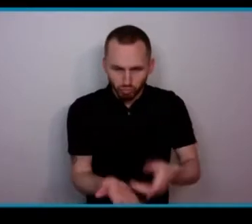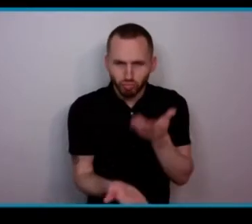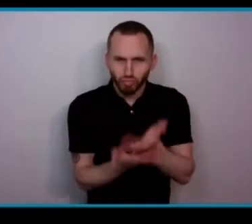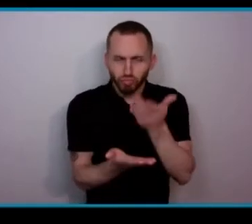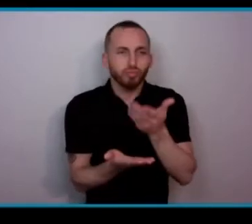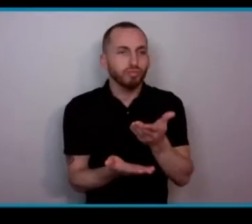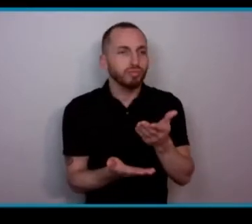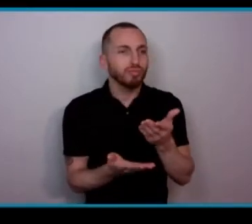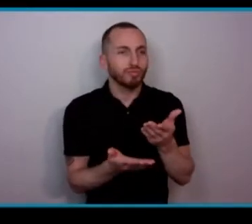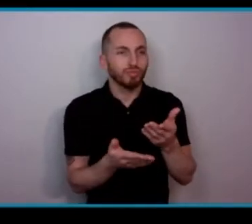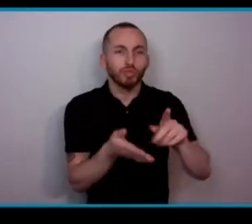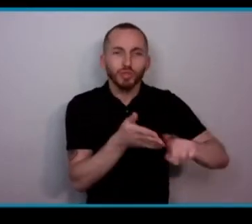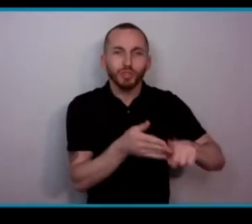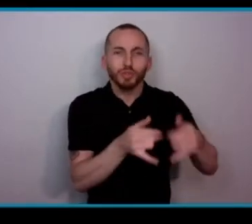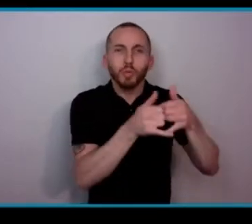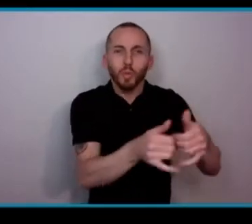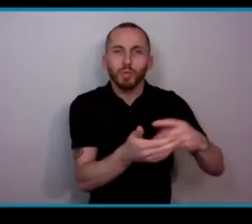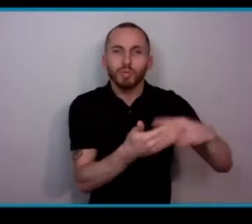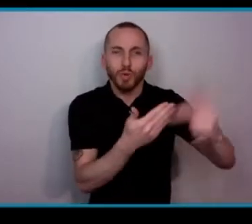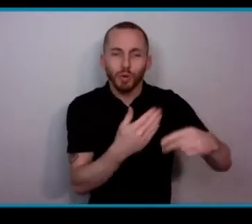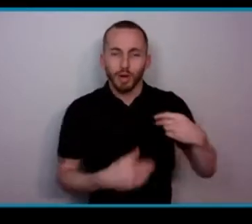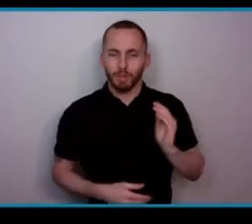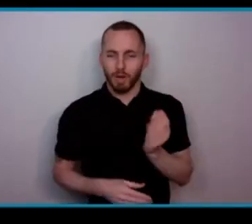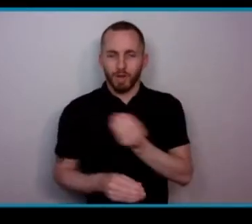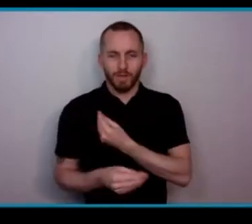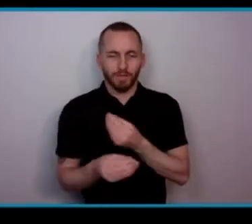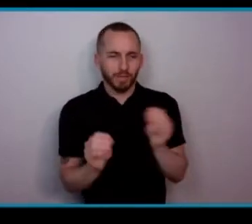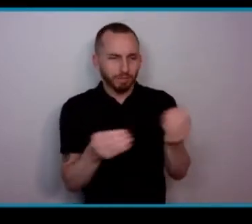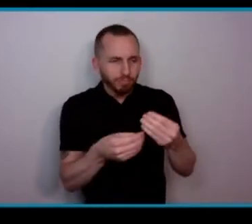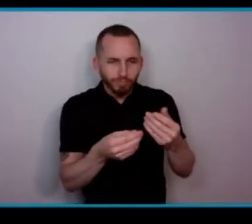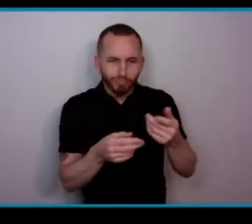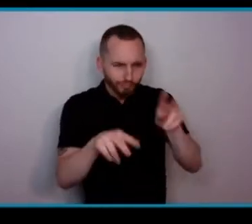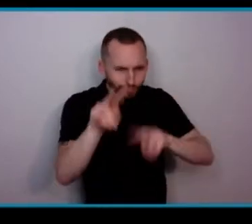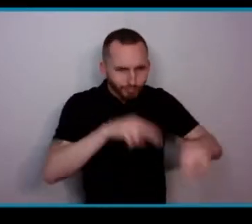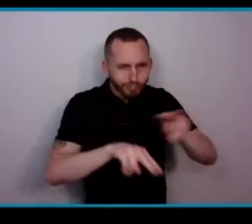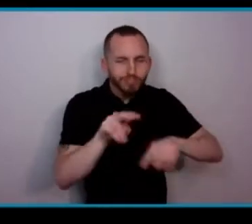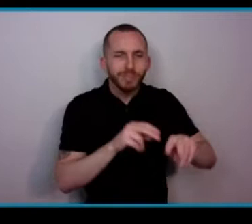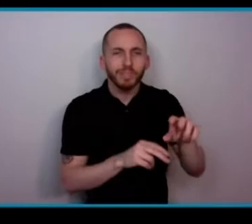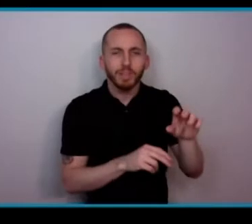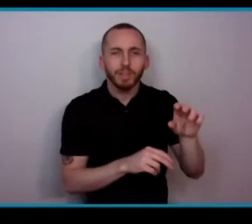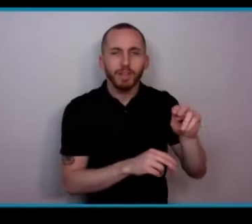oversees at the NEA but we also support studies using a diversity of methodologies, whether